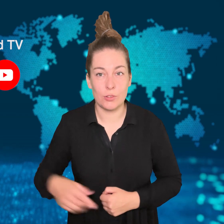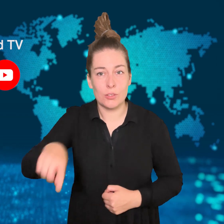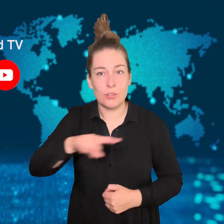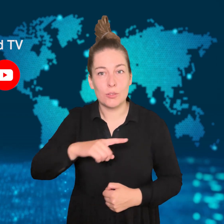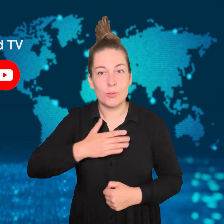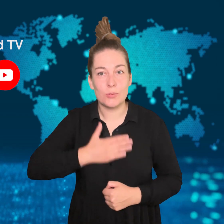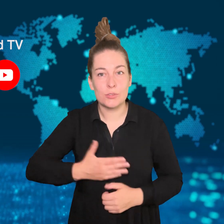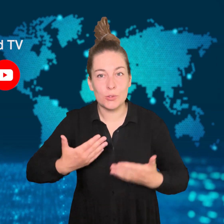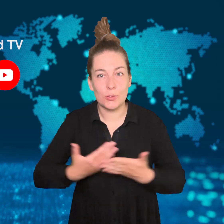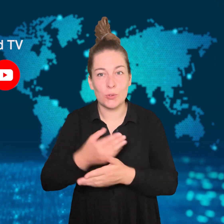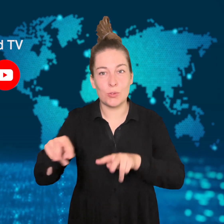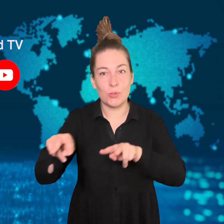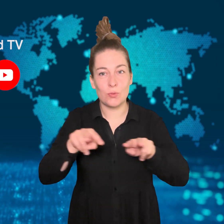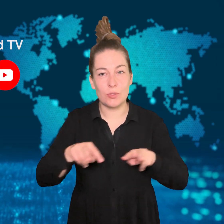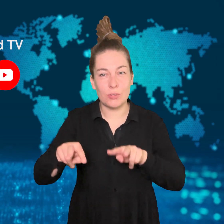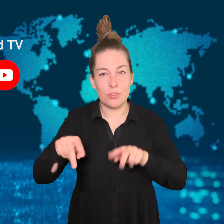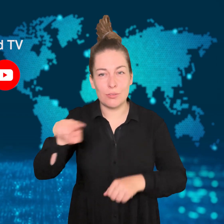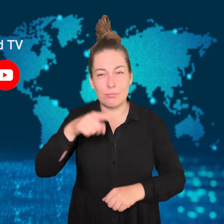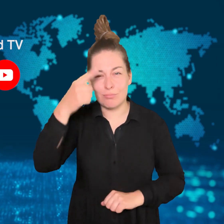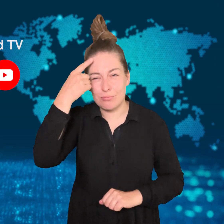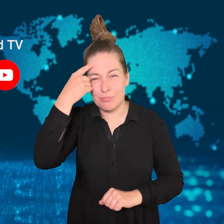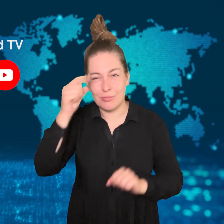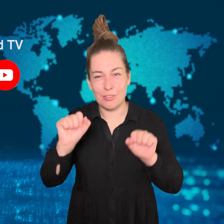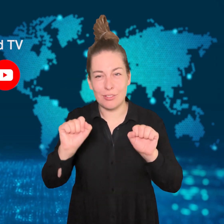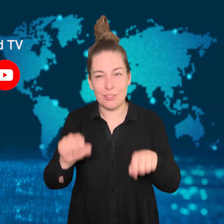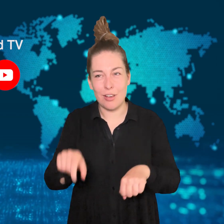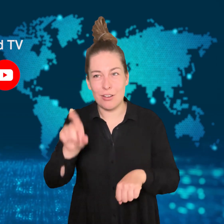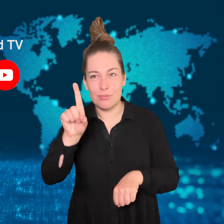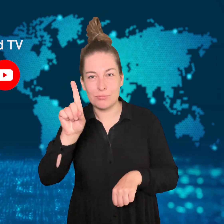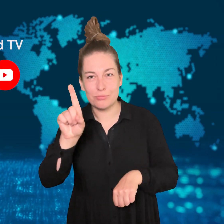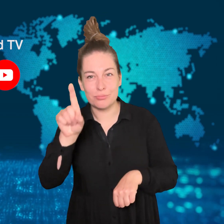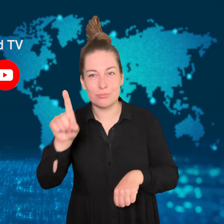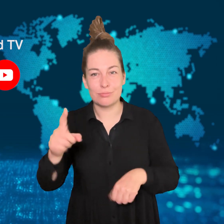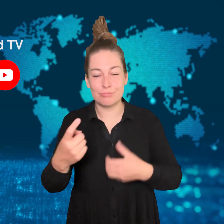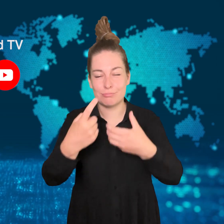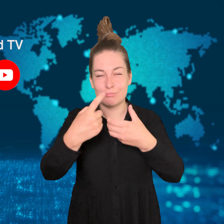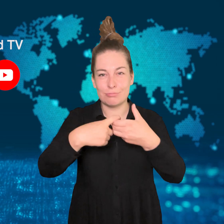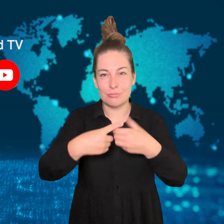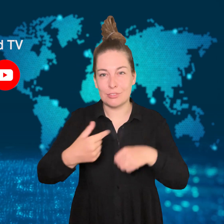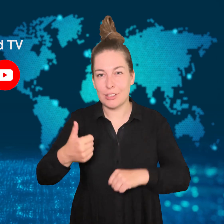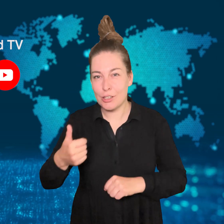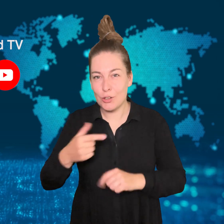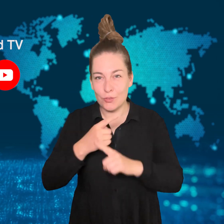Don't forget to subscribe, like, and follow H3 World TV